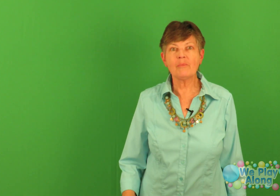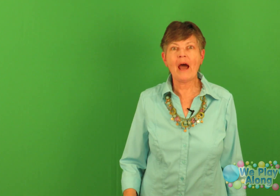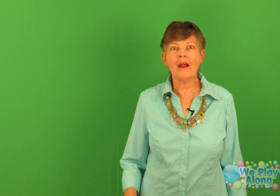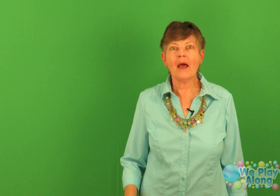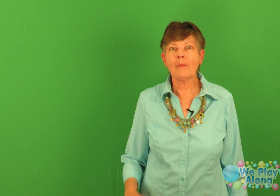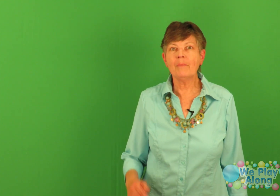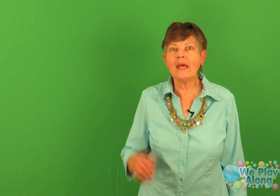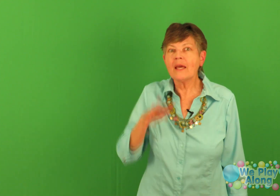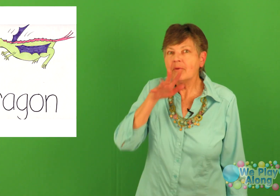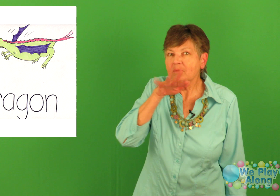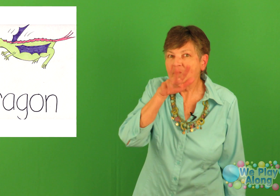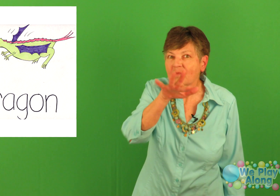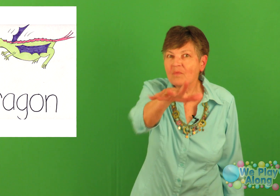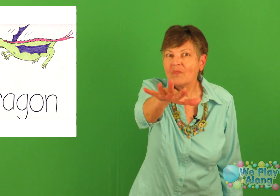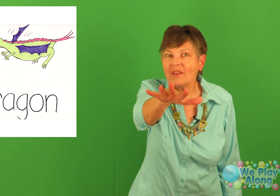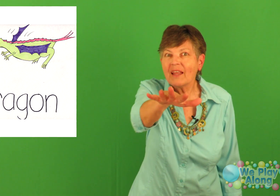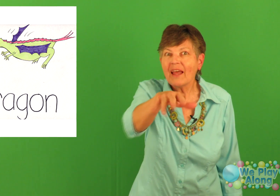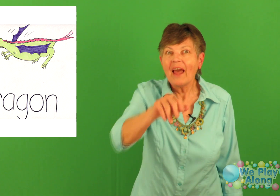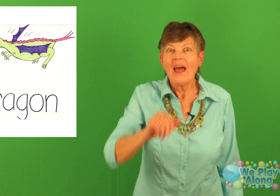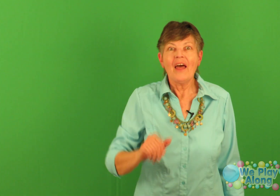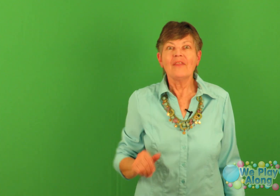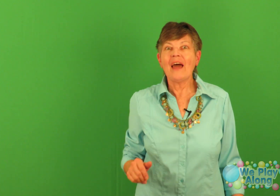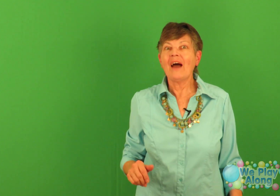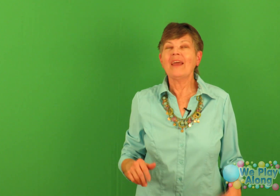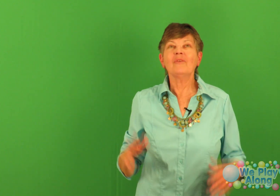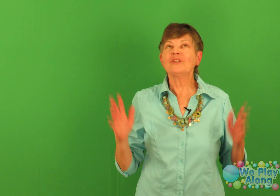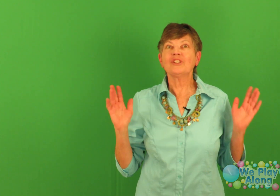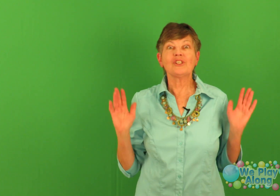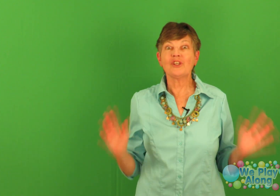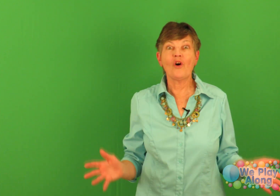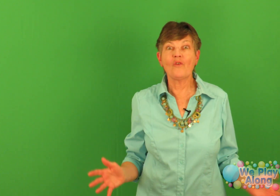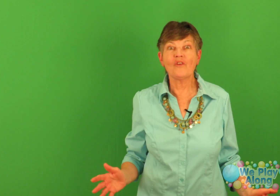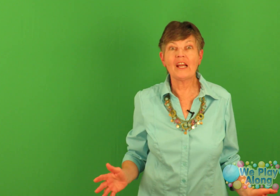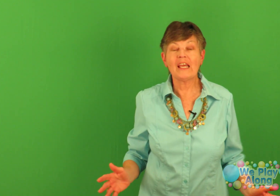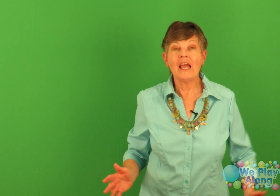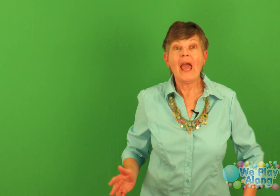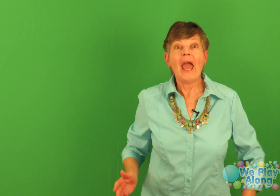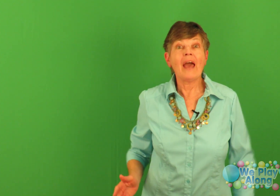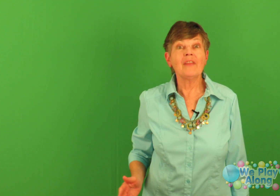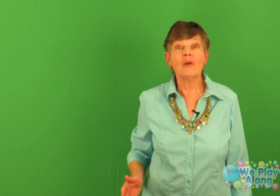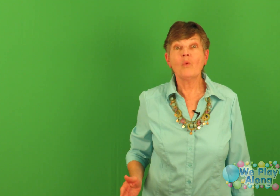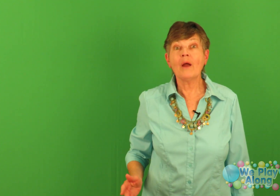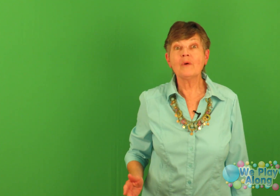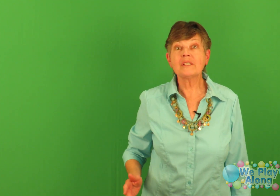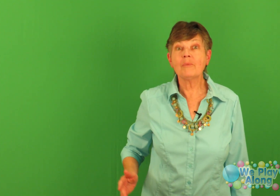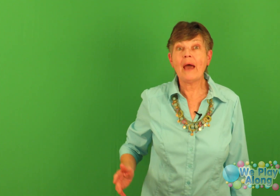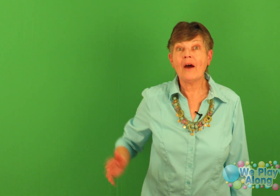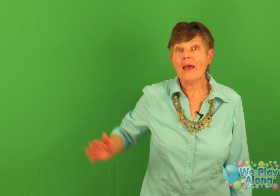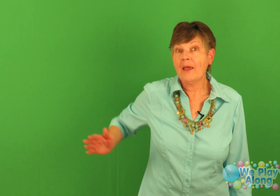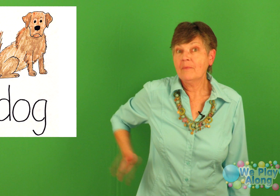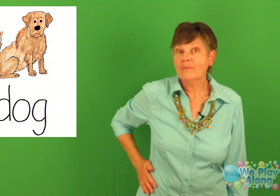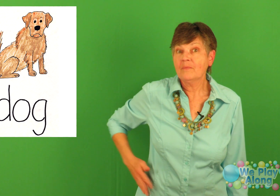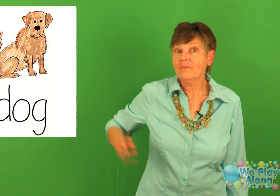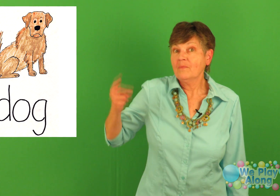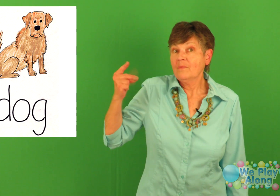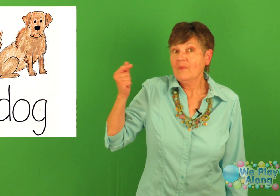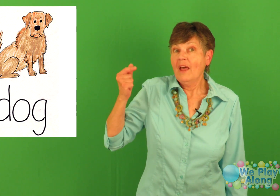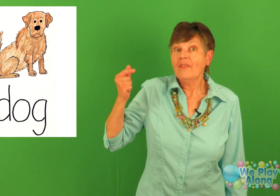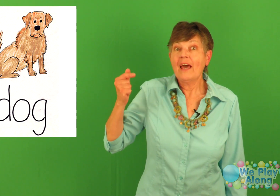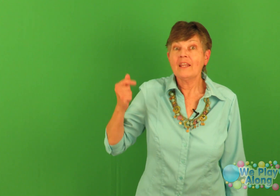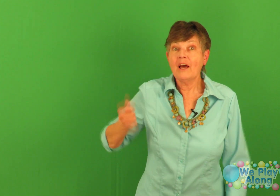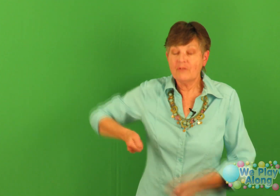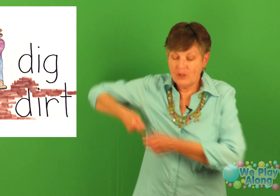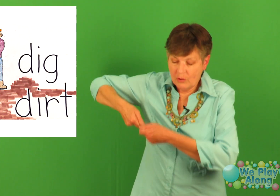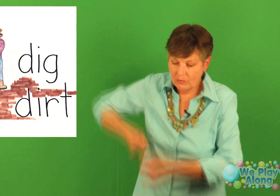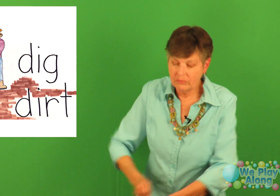about a big yeah it was just so funny and then one was about a that loved to